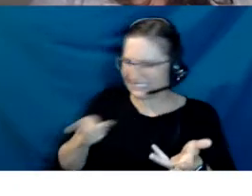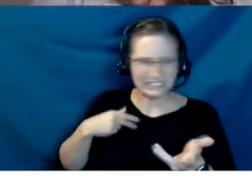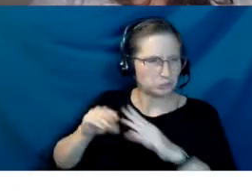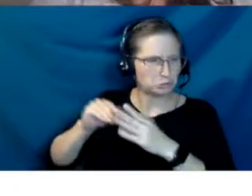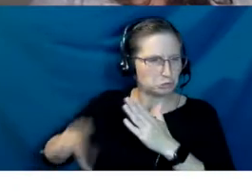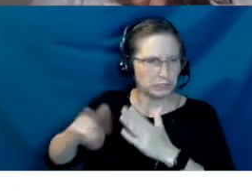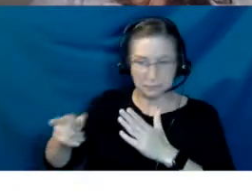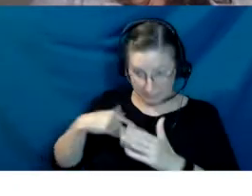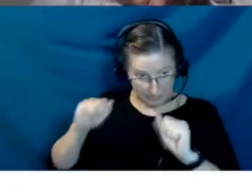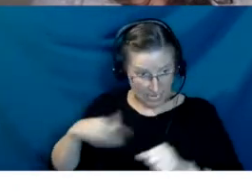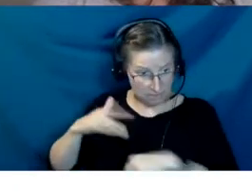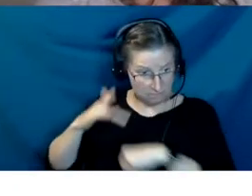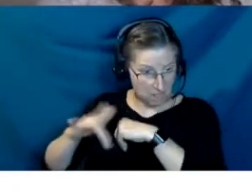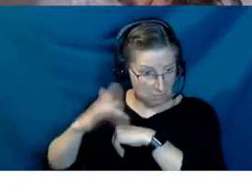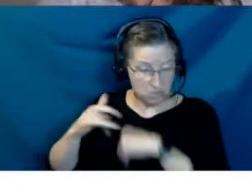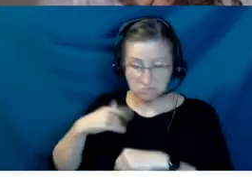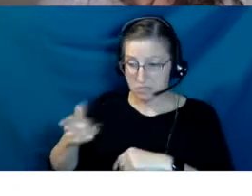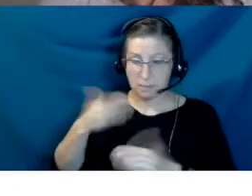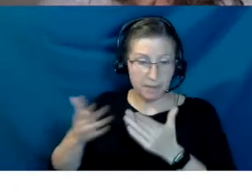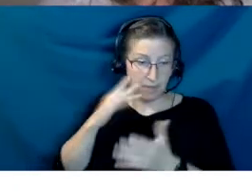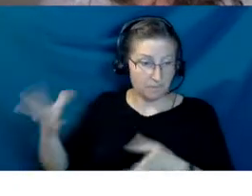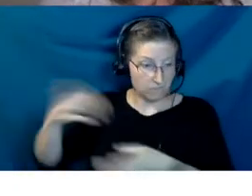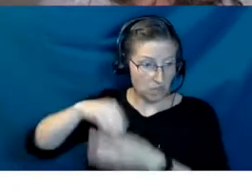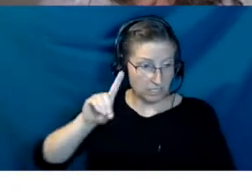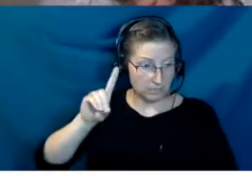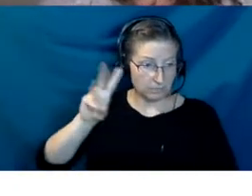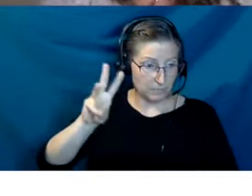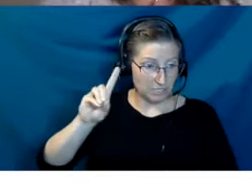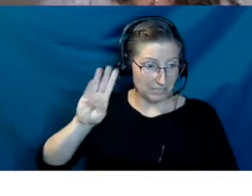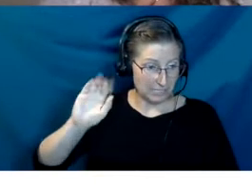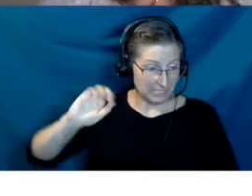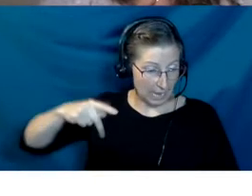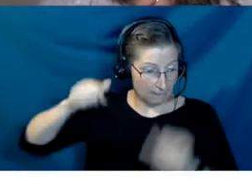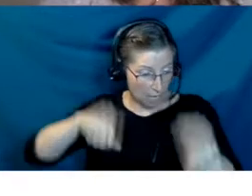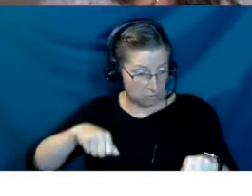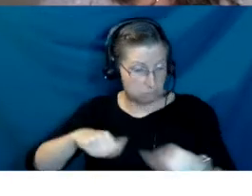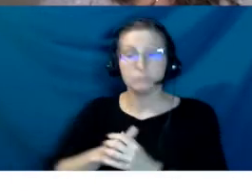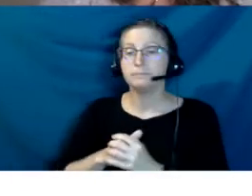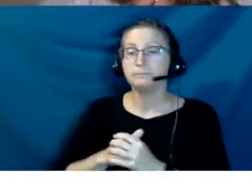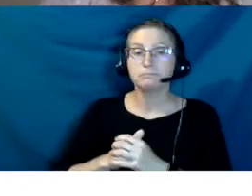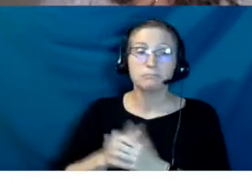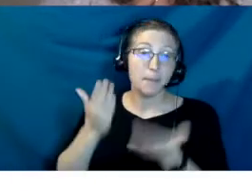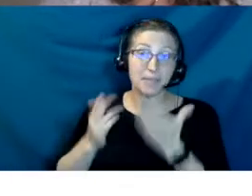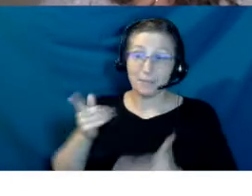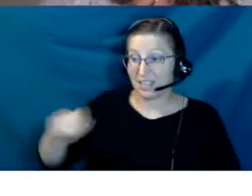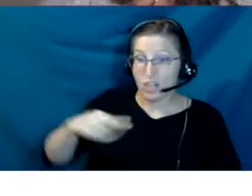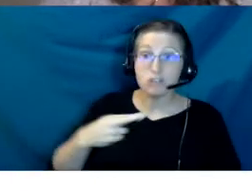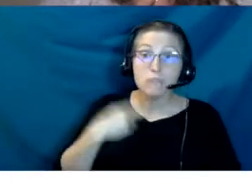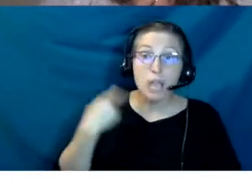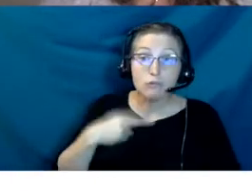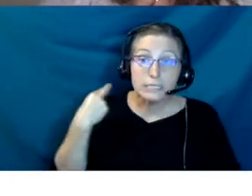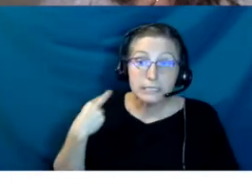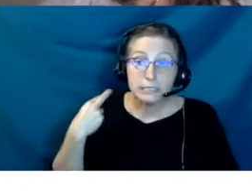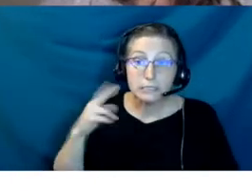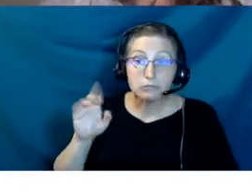in WDBTAP. They might be at risk. And so that's just why it's important to reach out to us.